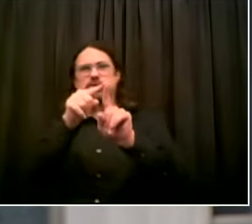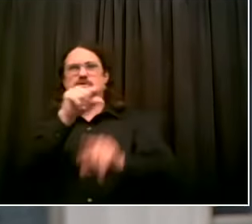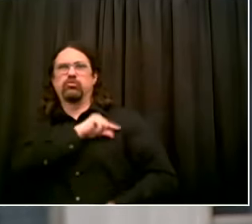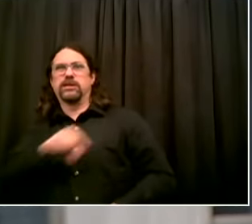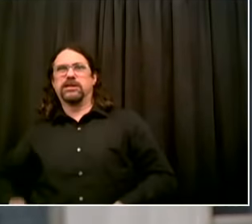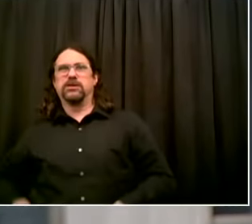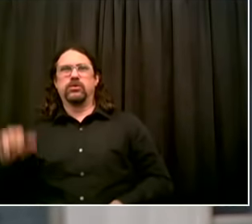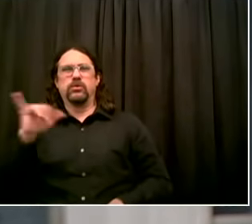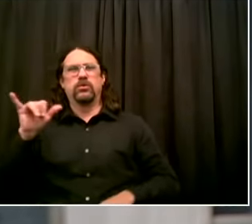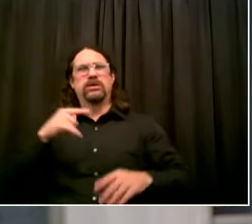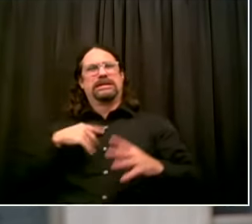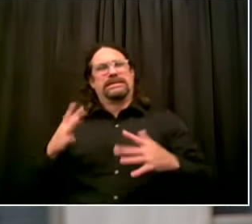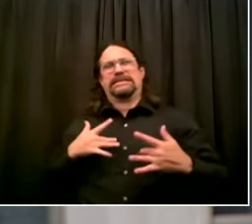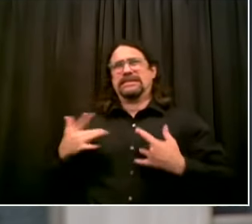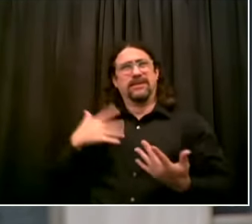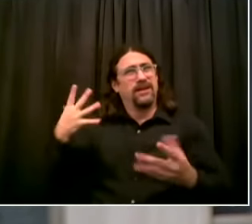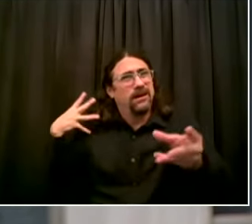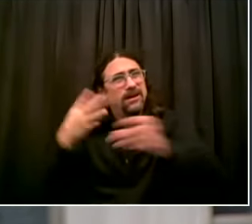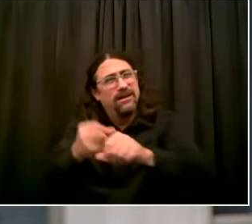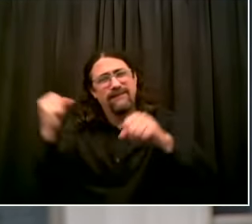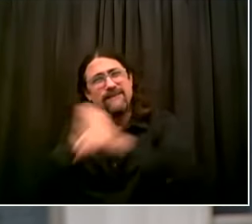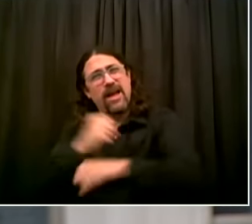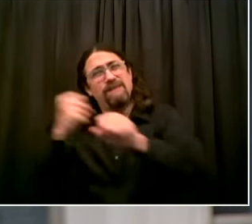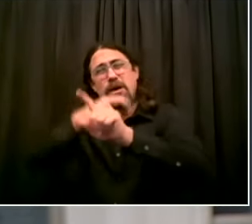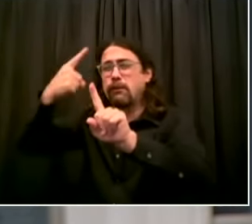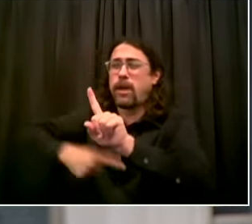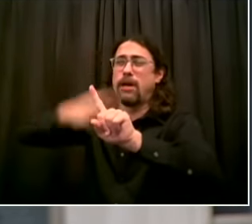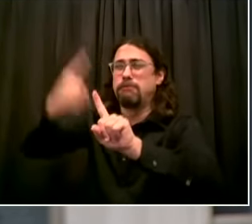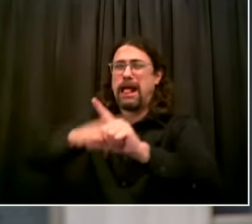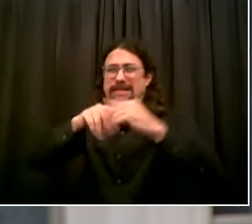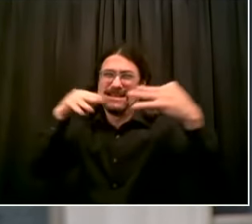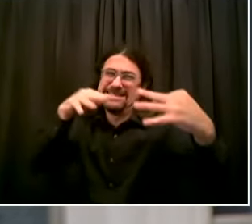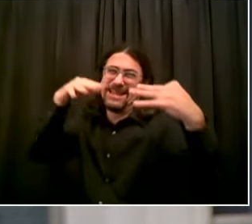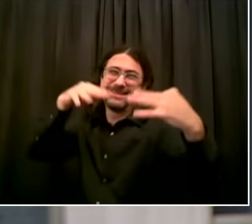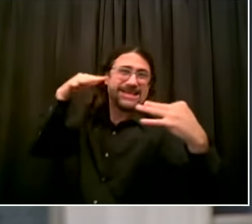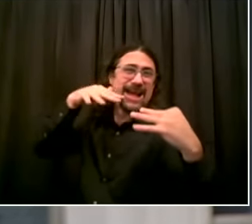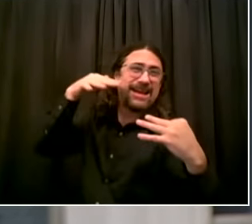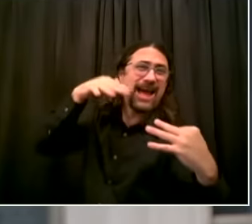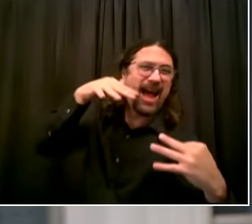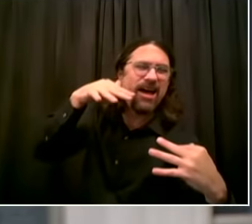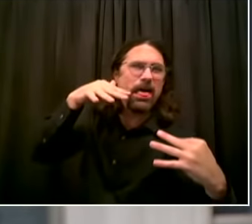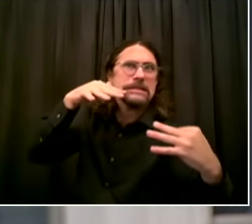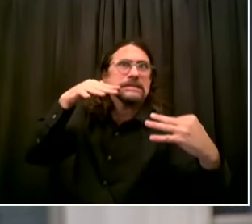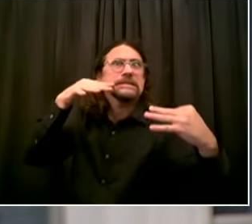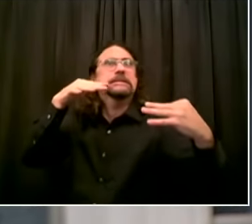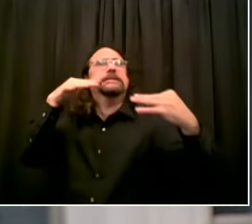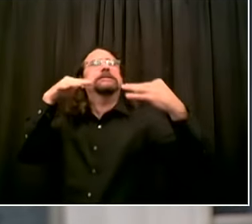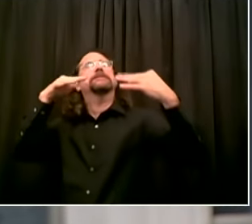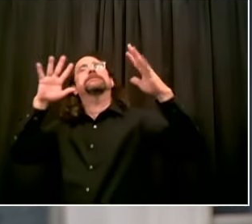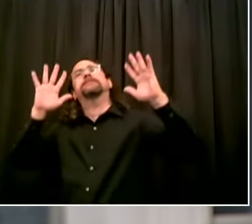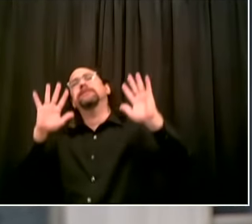IF NECESSARY WE WILL HAVE TO CLOSE NONESSNTEIAL BUSES. NO ONE WANTS ATHT TO HAPPEN IF IT CAN BE AVOIDED.